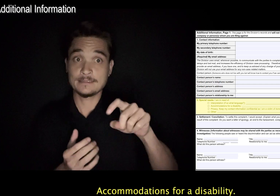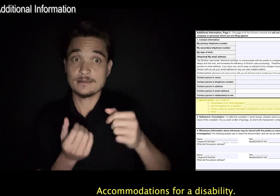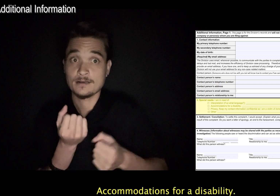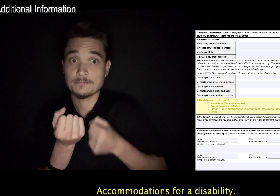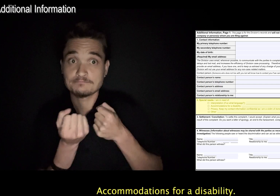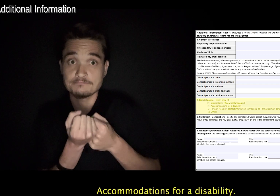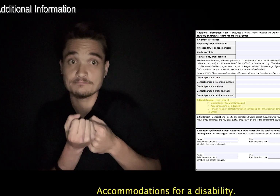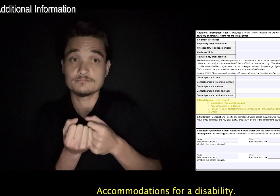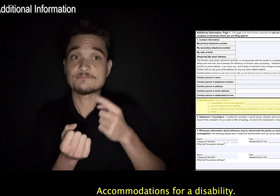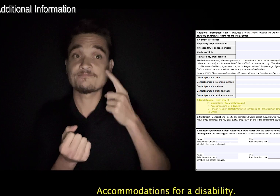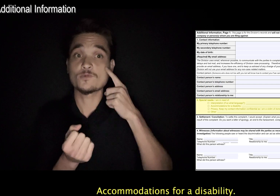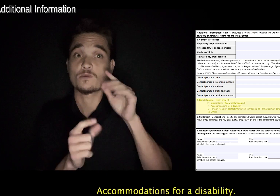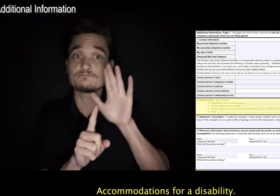Accommodations for a disability.